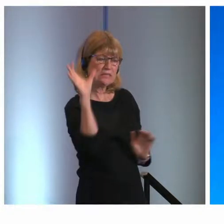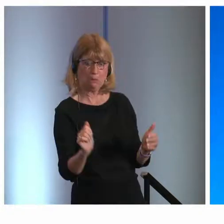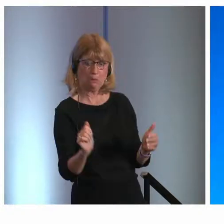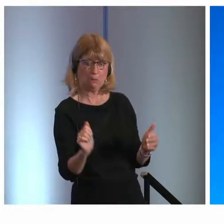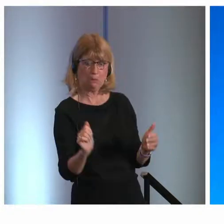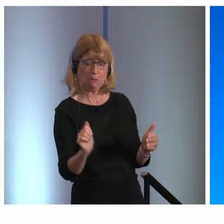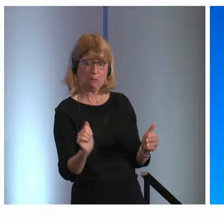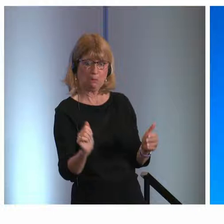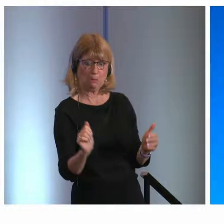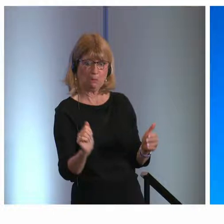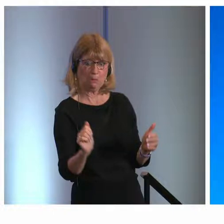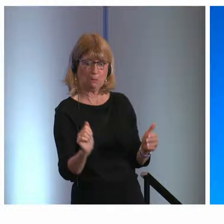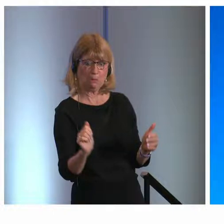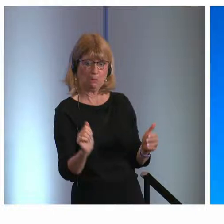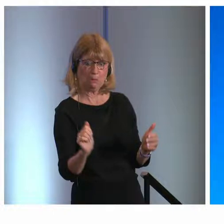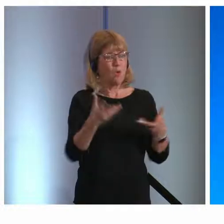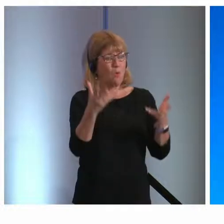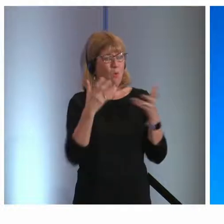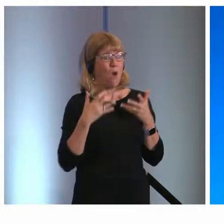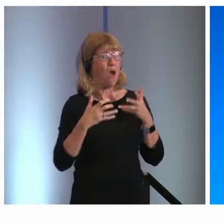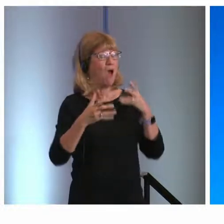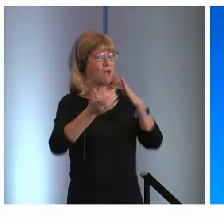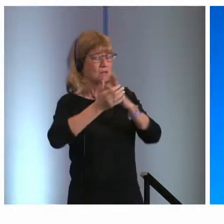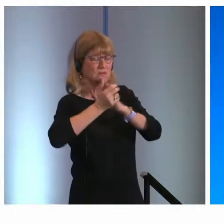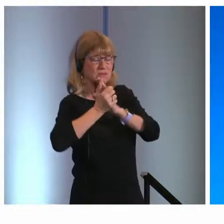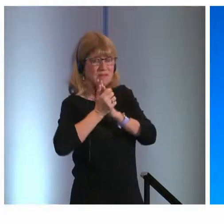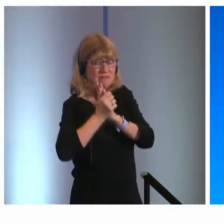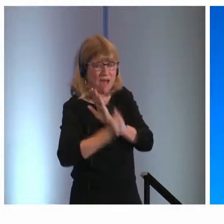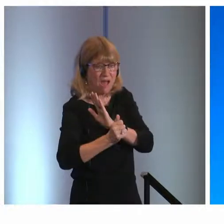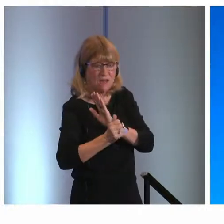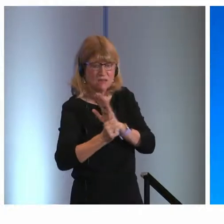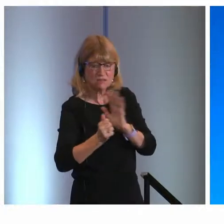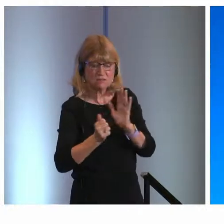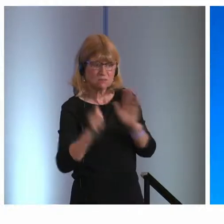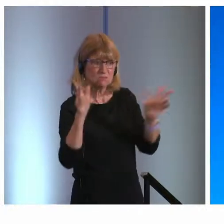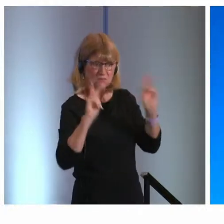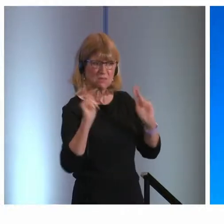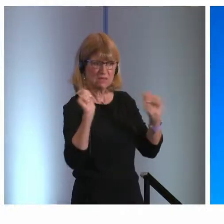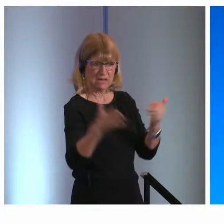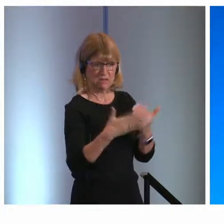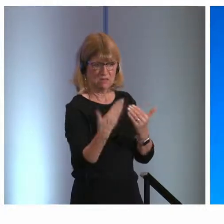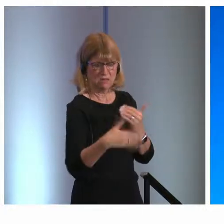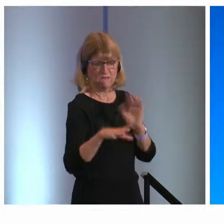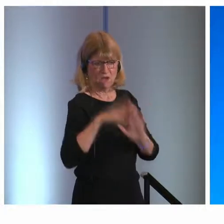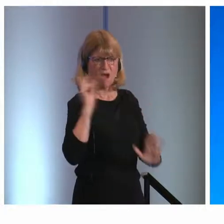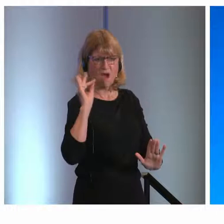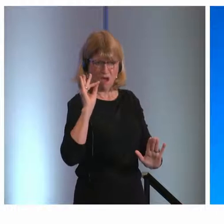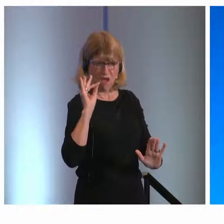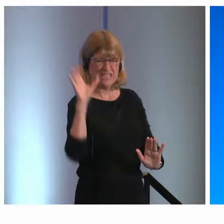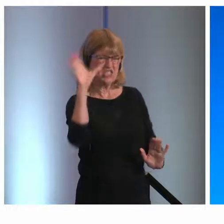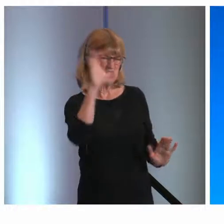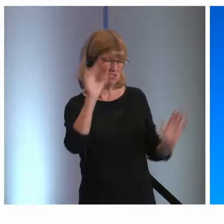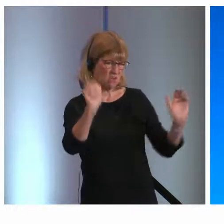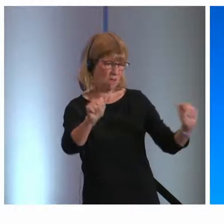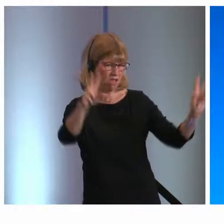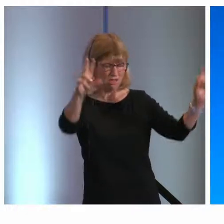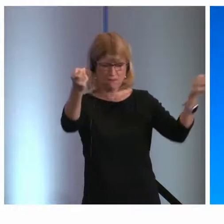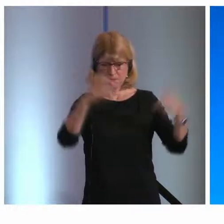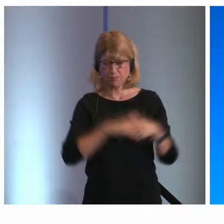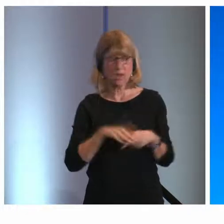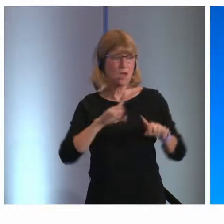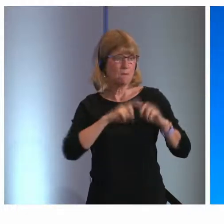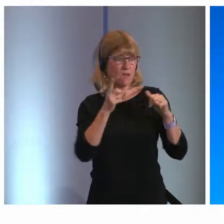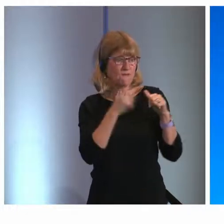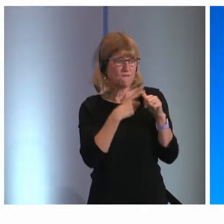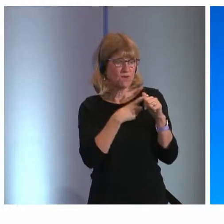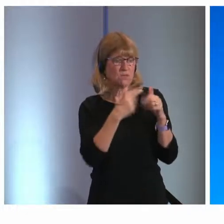to be searchable. Sorry, too far.